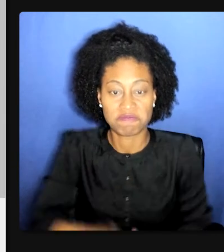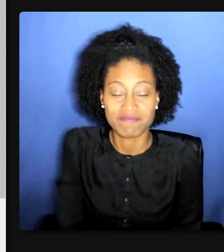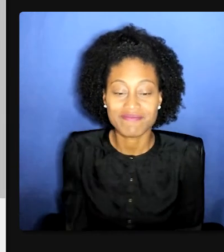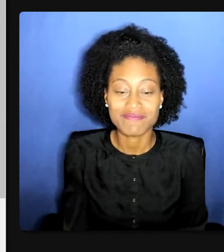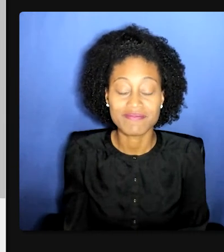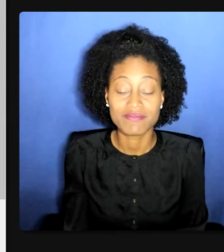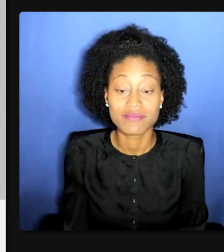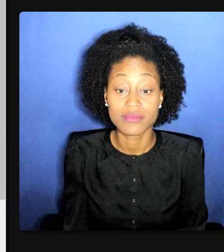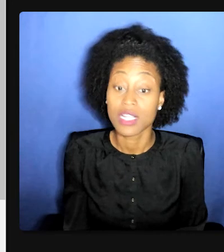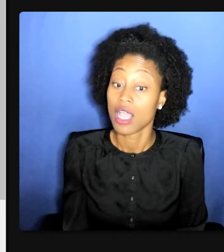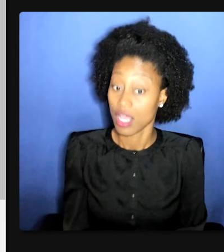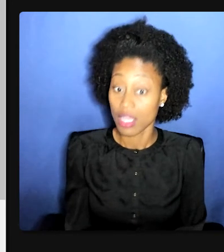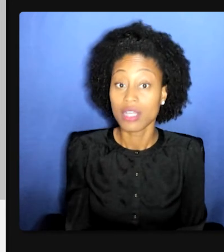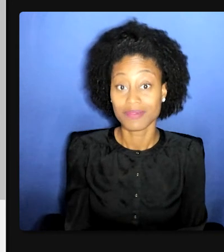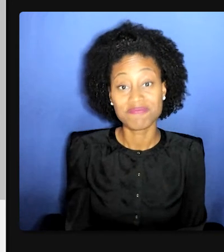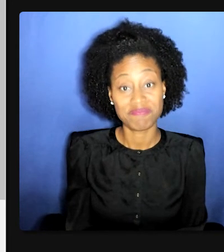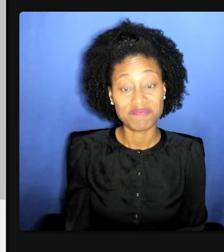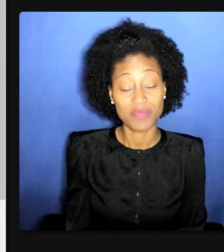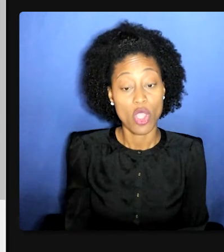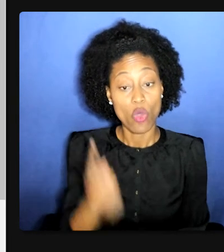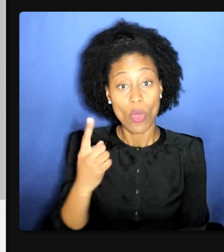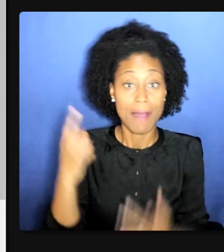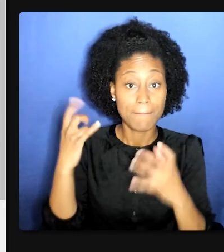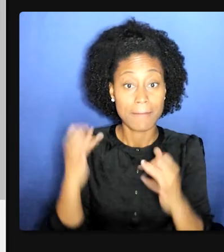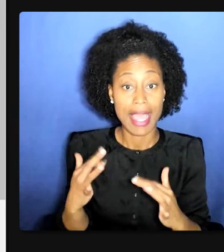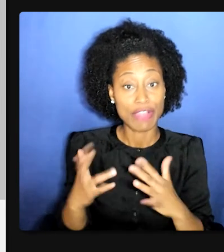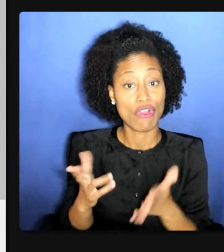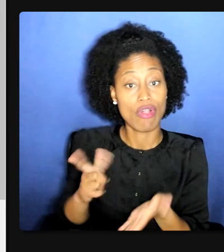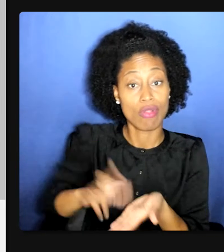So as we look in, here, a player log in event got created.